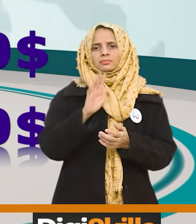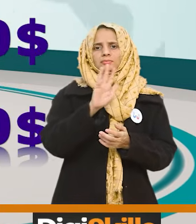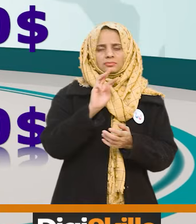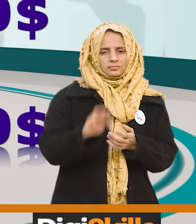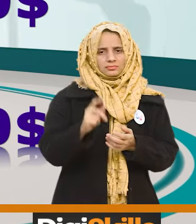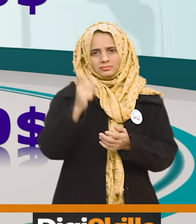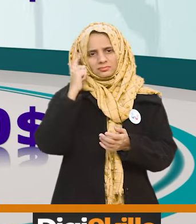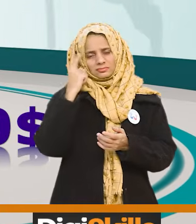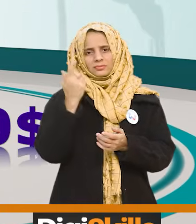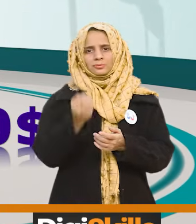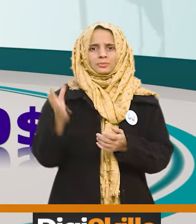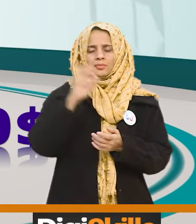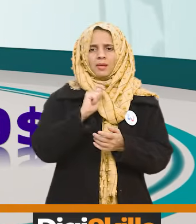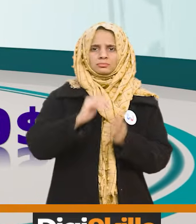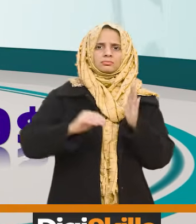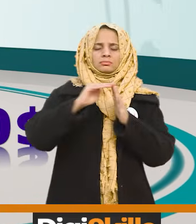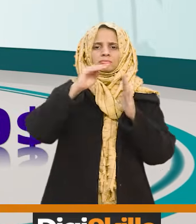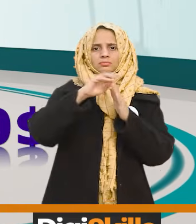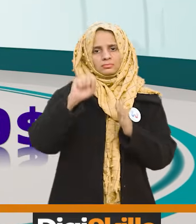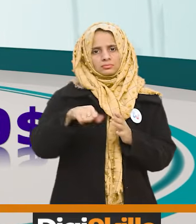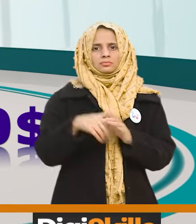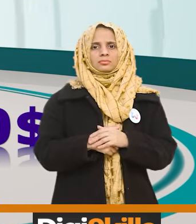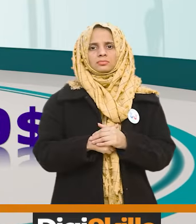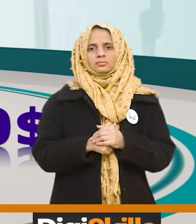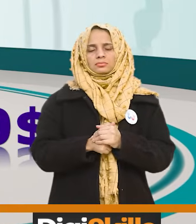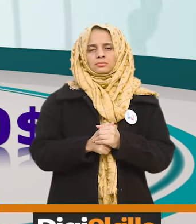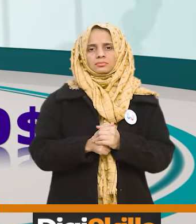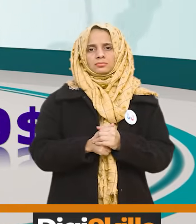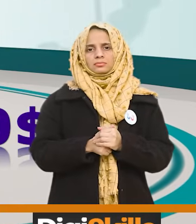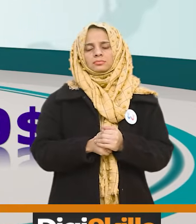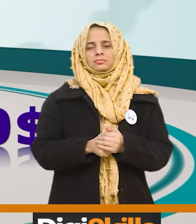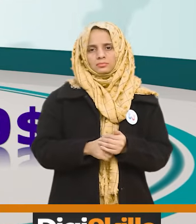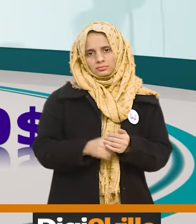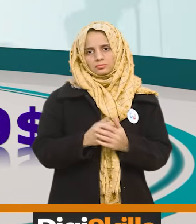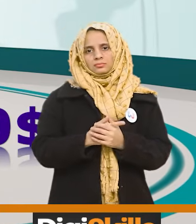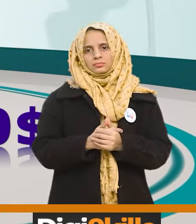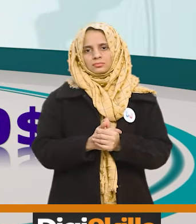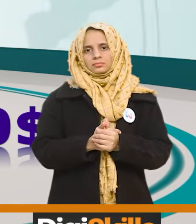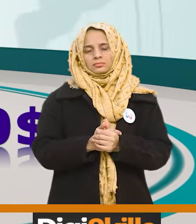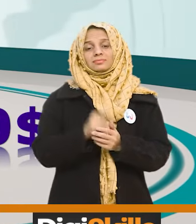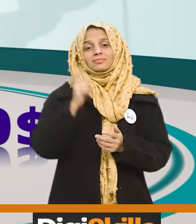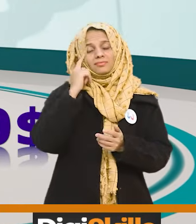and $5,000, you can keep a lot of milestones to protect your interest and you can release